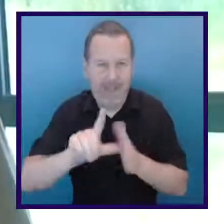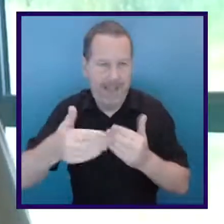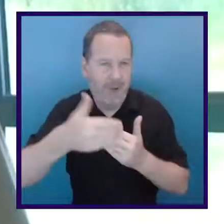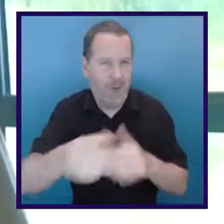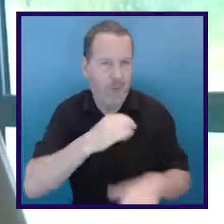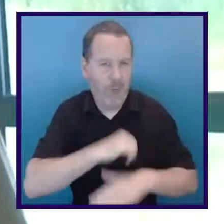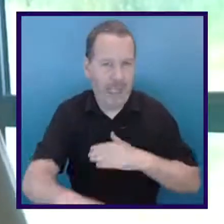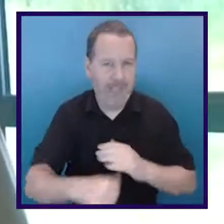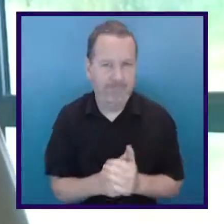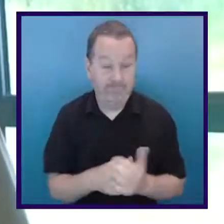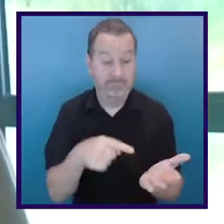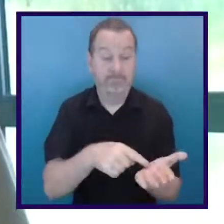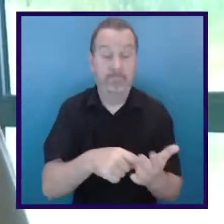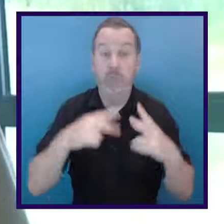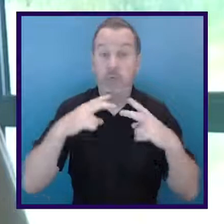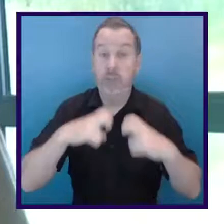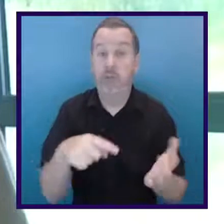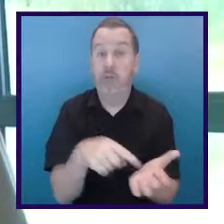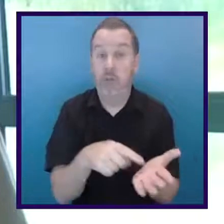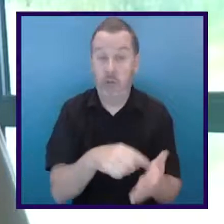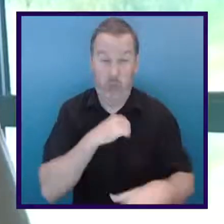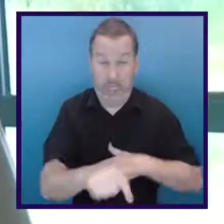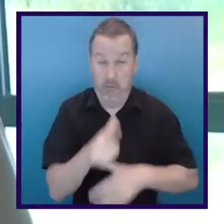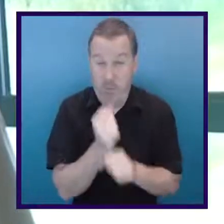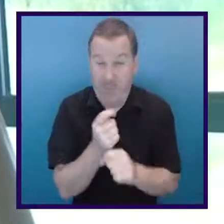The research which we will be referring to today is available on our British Council